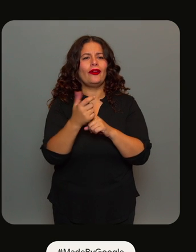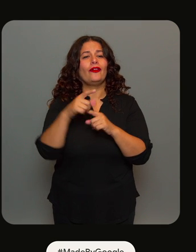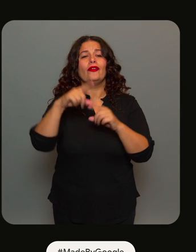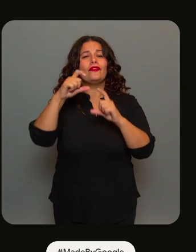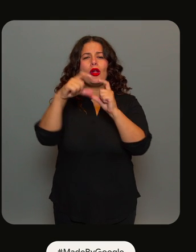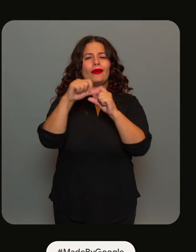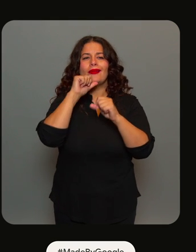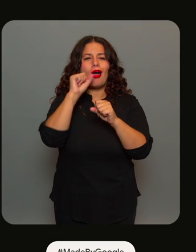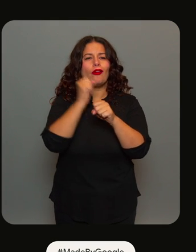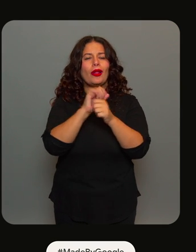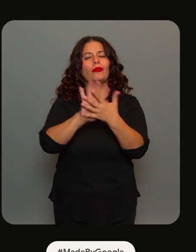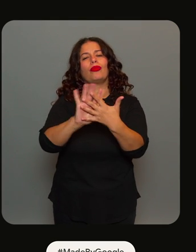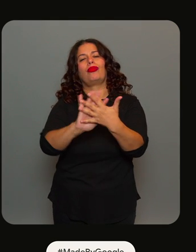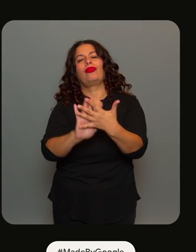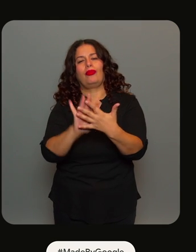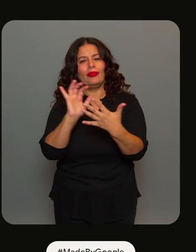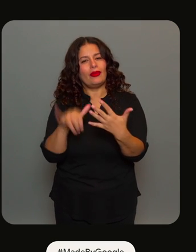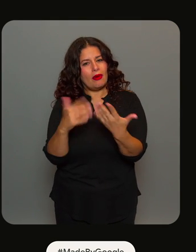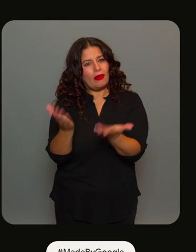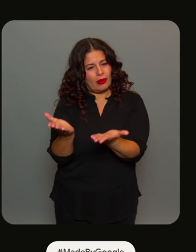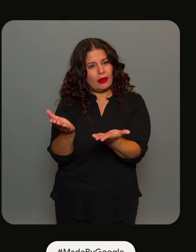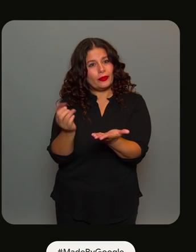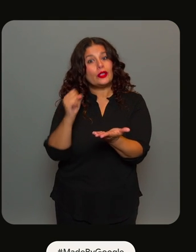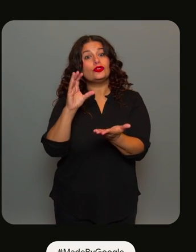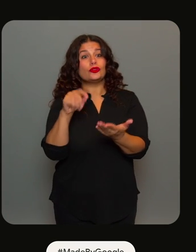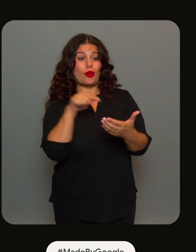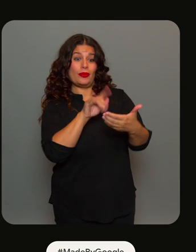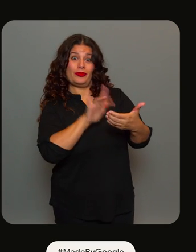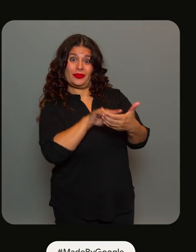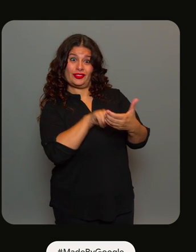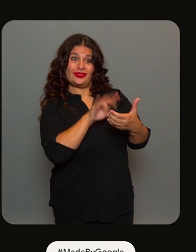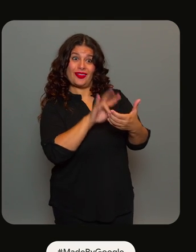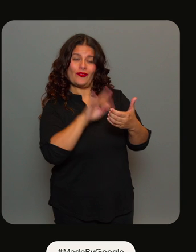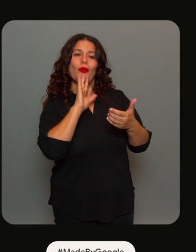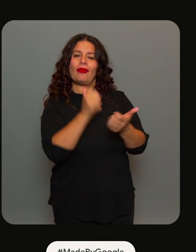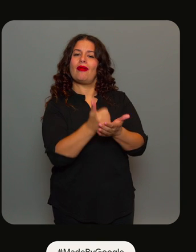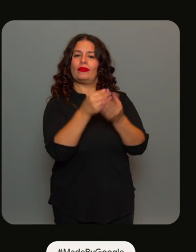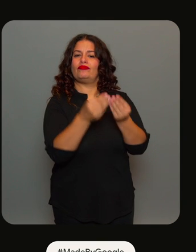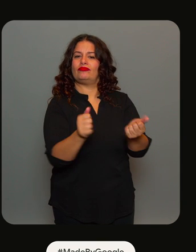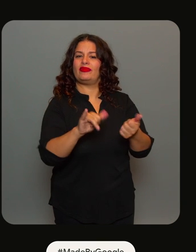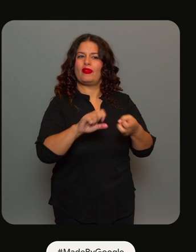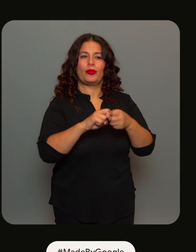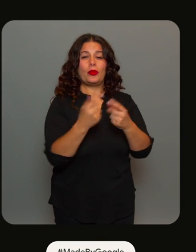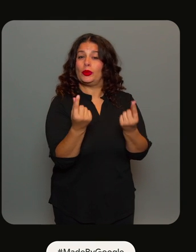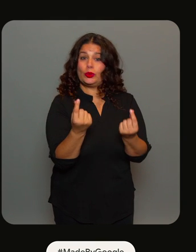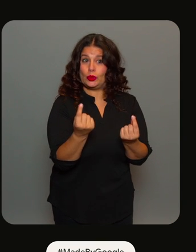images. Pixel 7 fixes that by automatically fusing images from